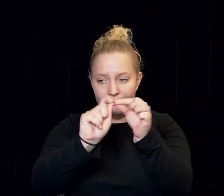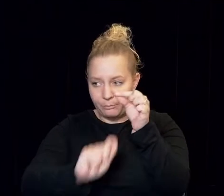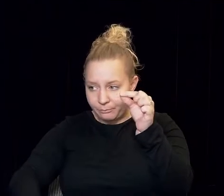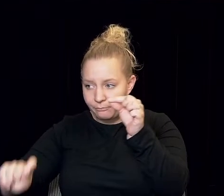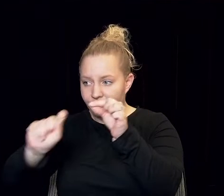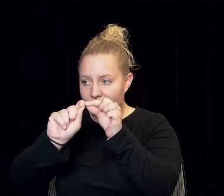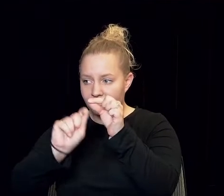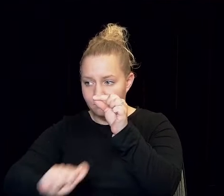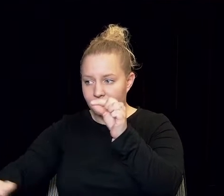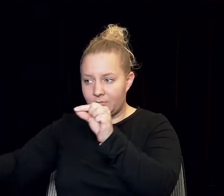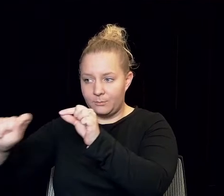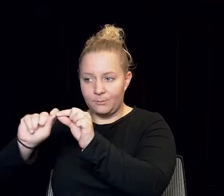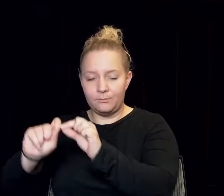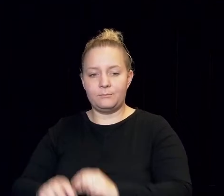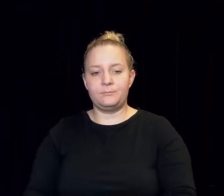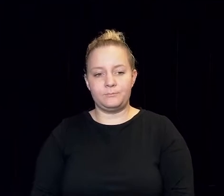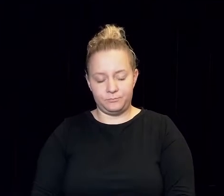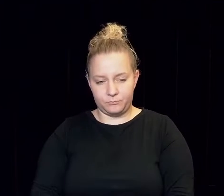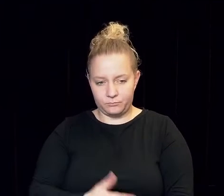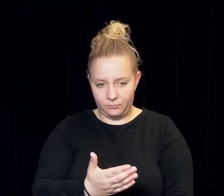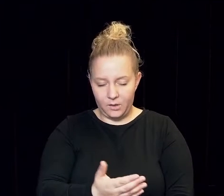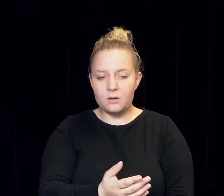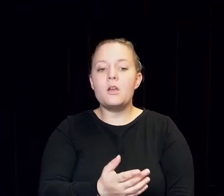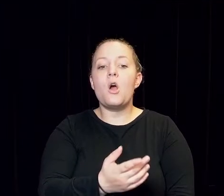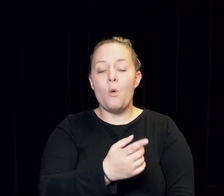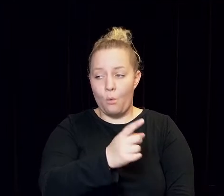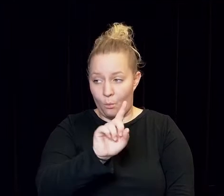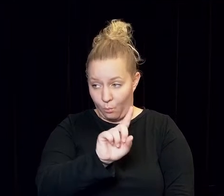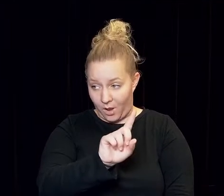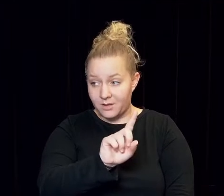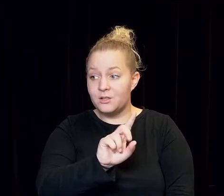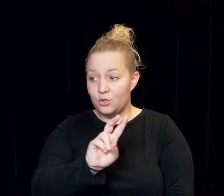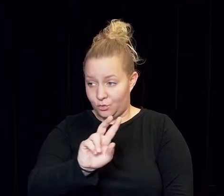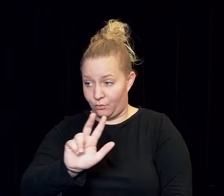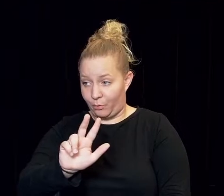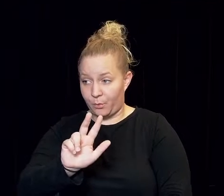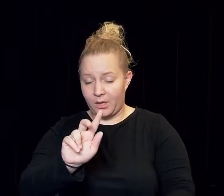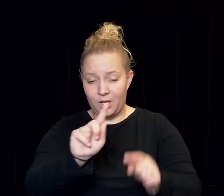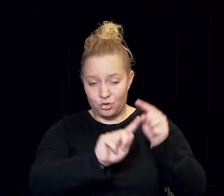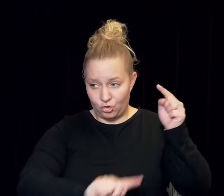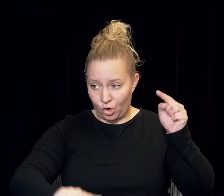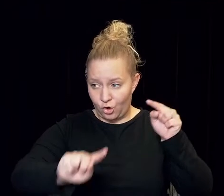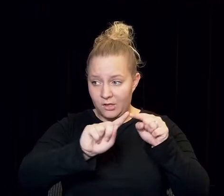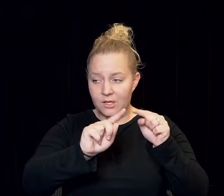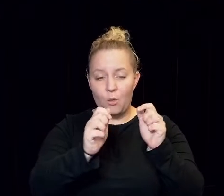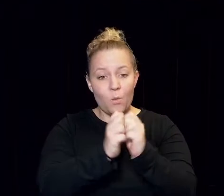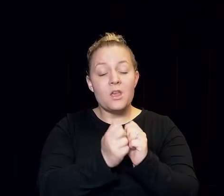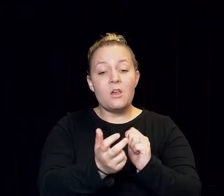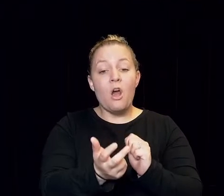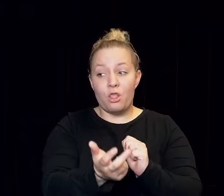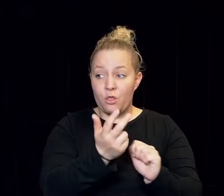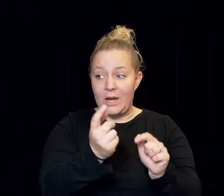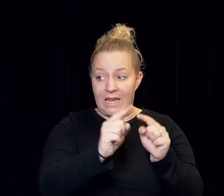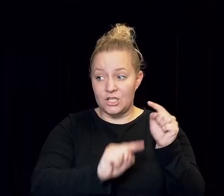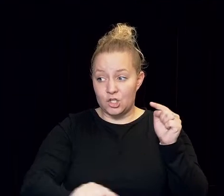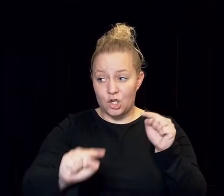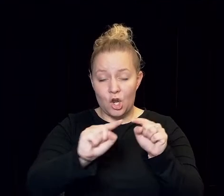We've got 1, 2, and 3. And then, with our 3 circles, we want half pieces this time. So,